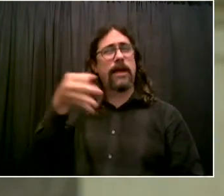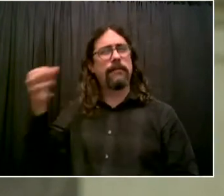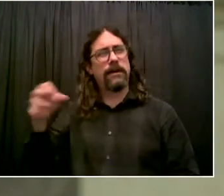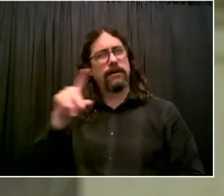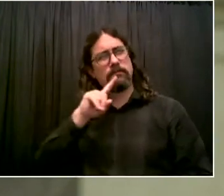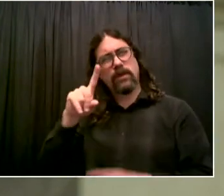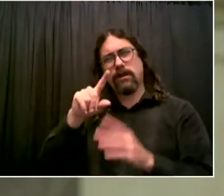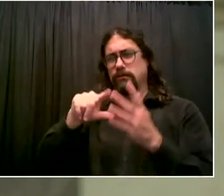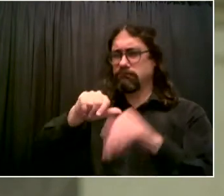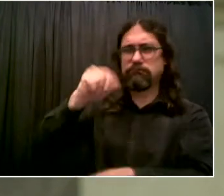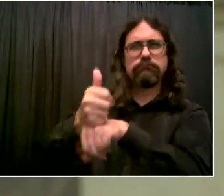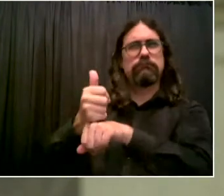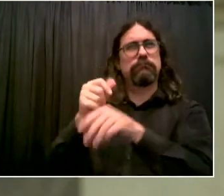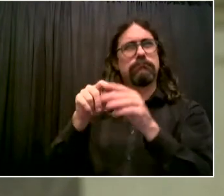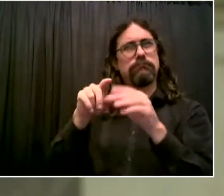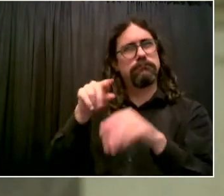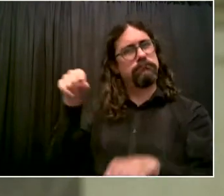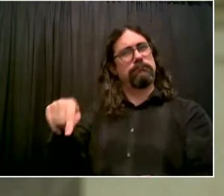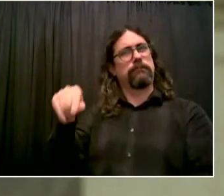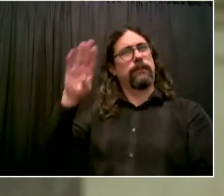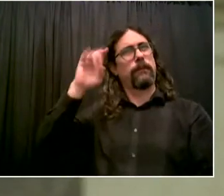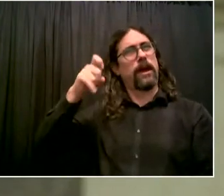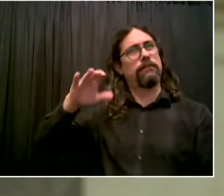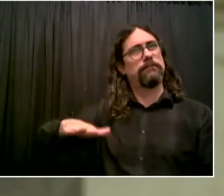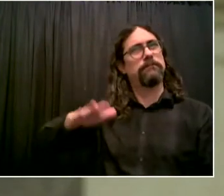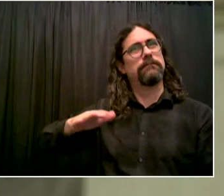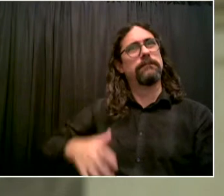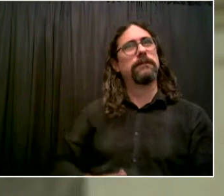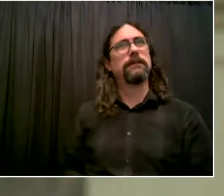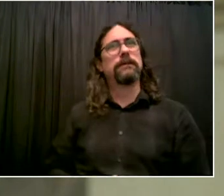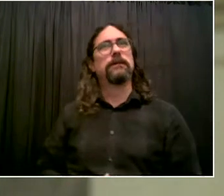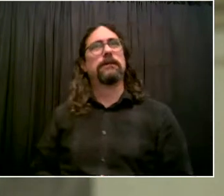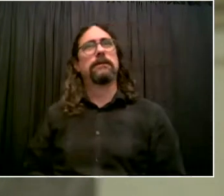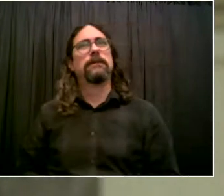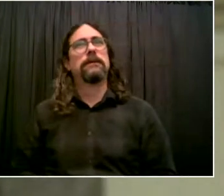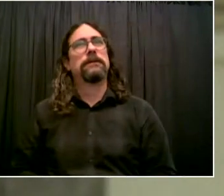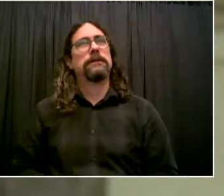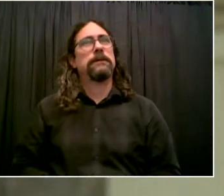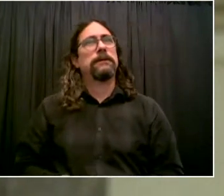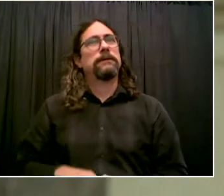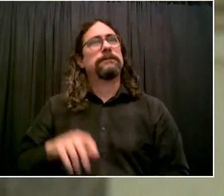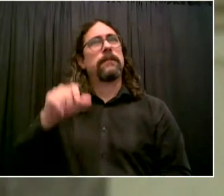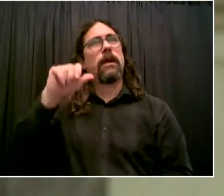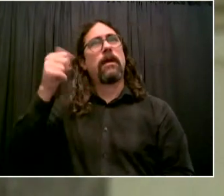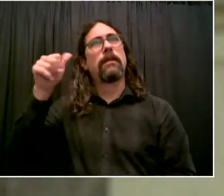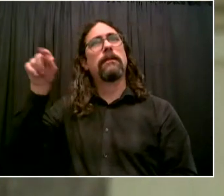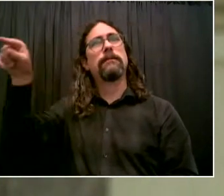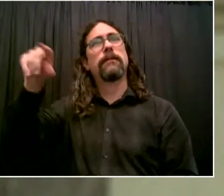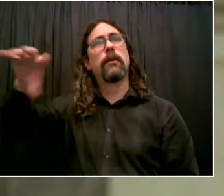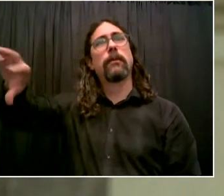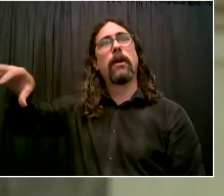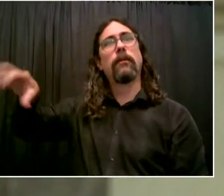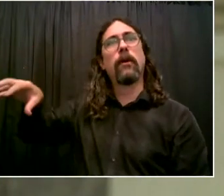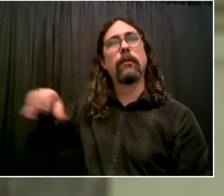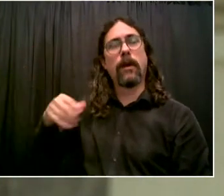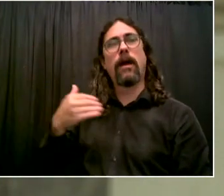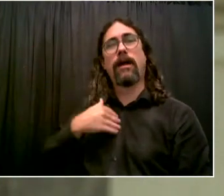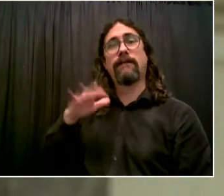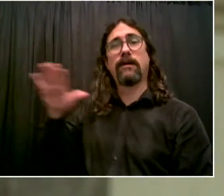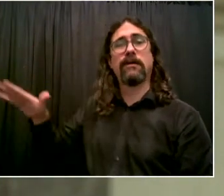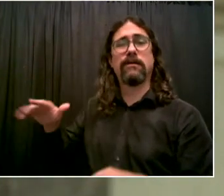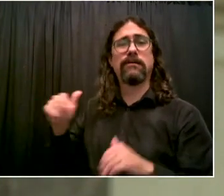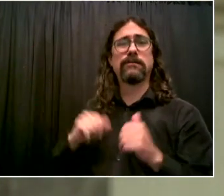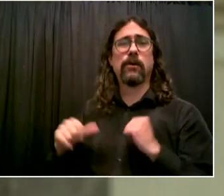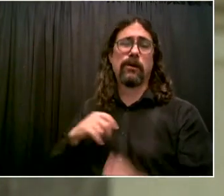VERY OWN URNATAL